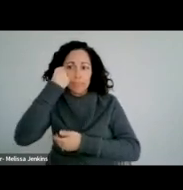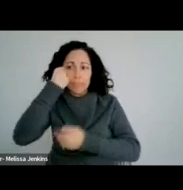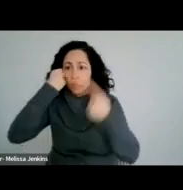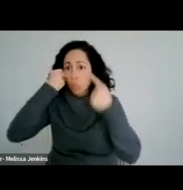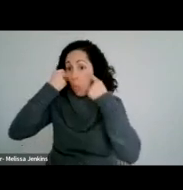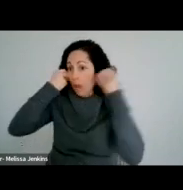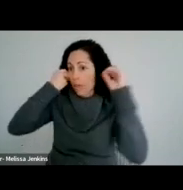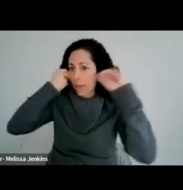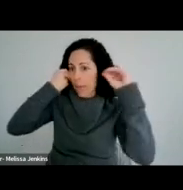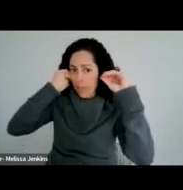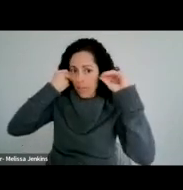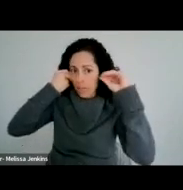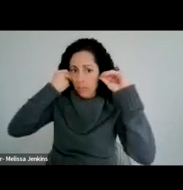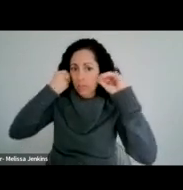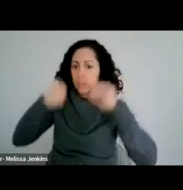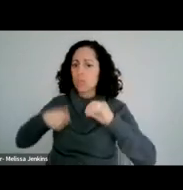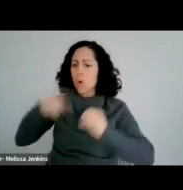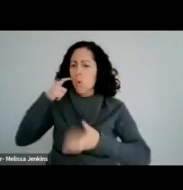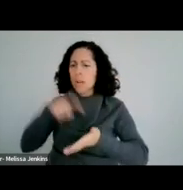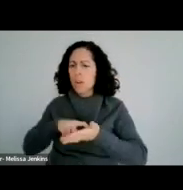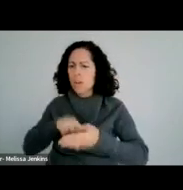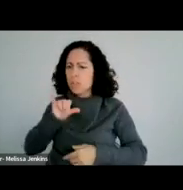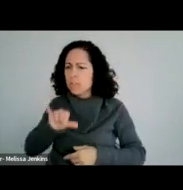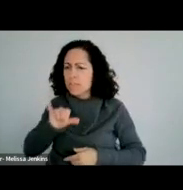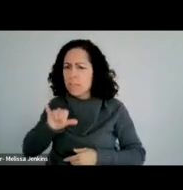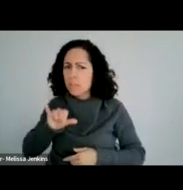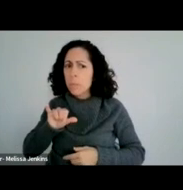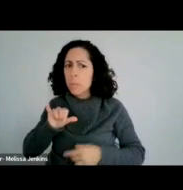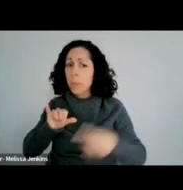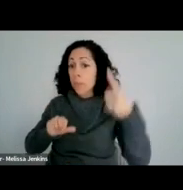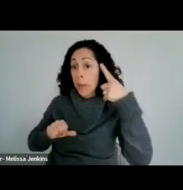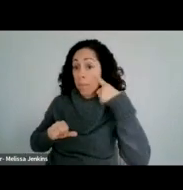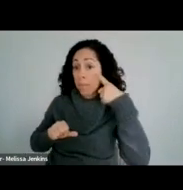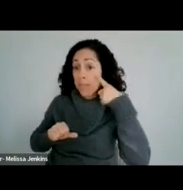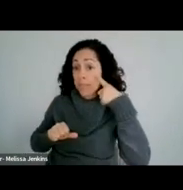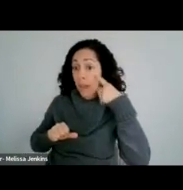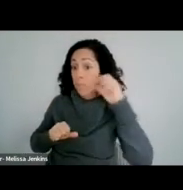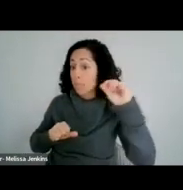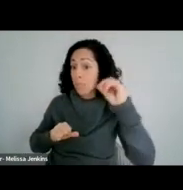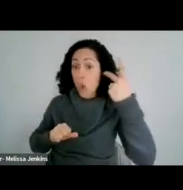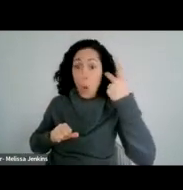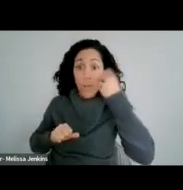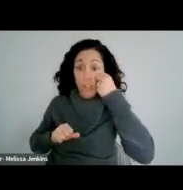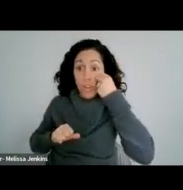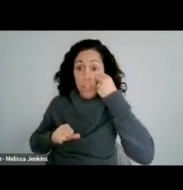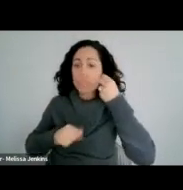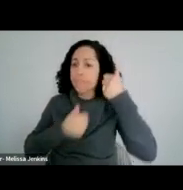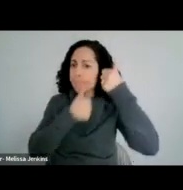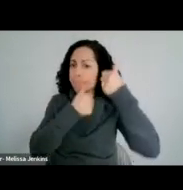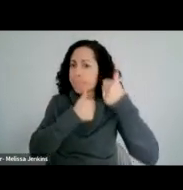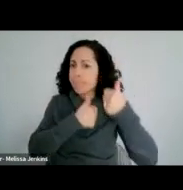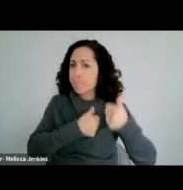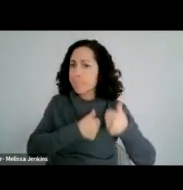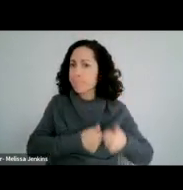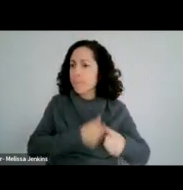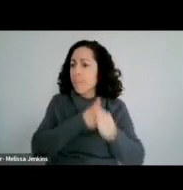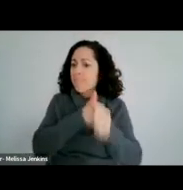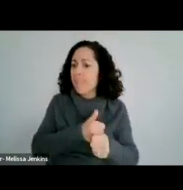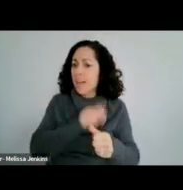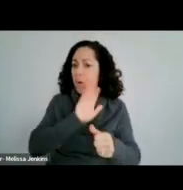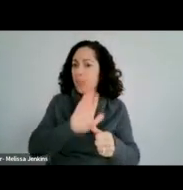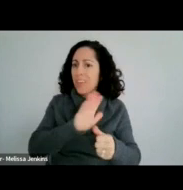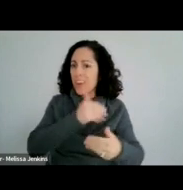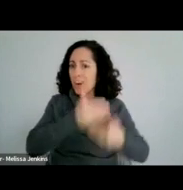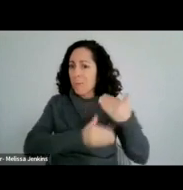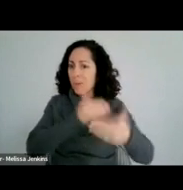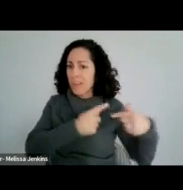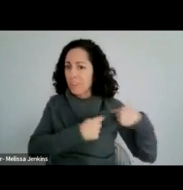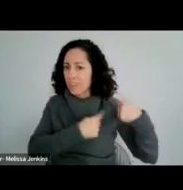So we saw a deterioration of the untreated eye in line with the natural history.